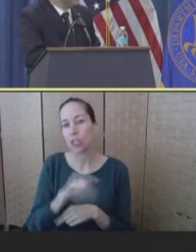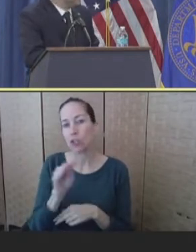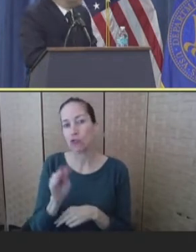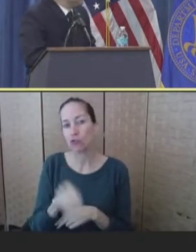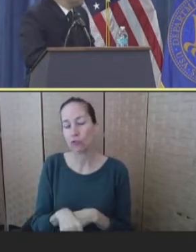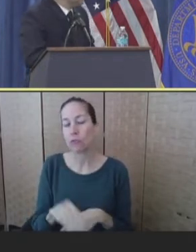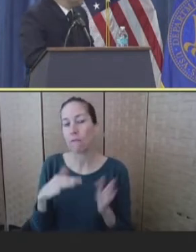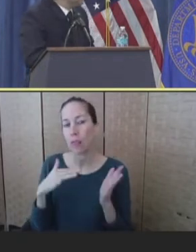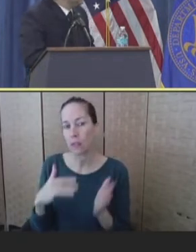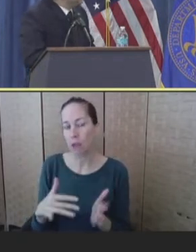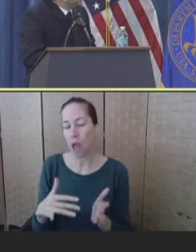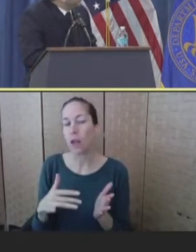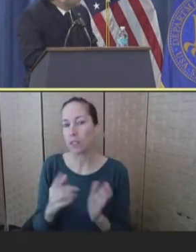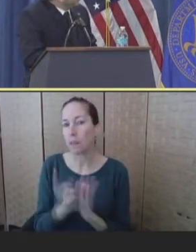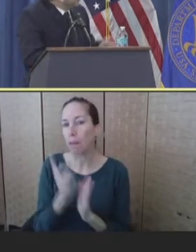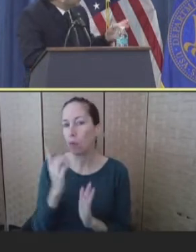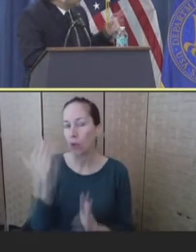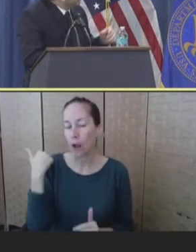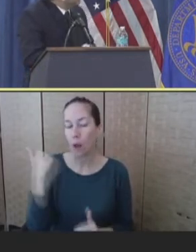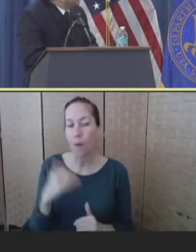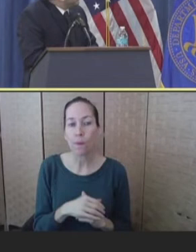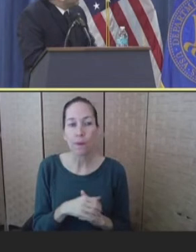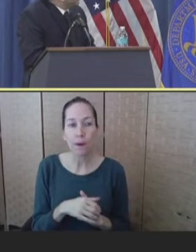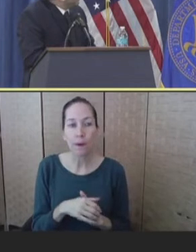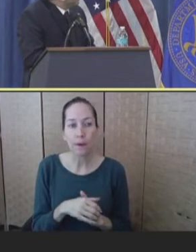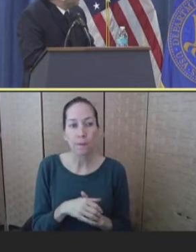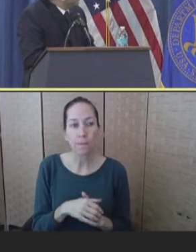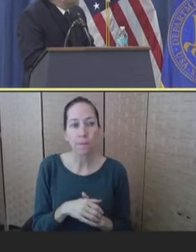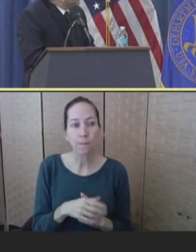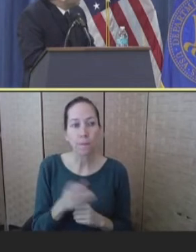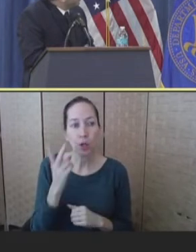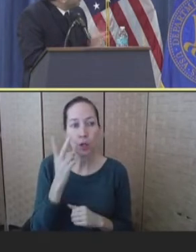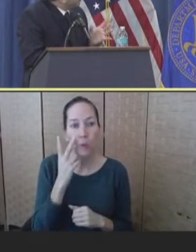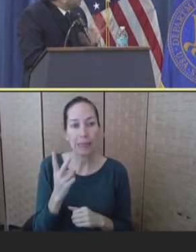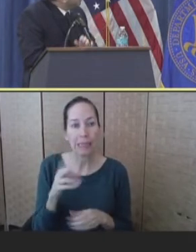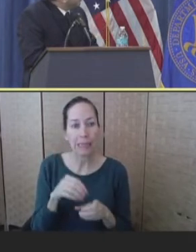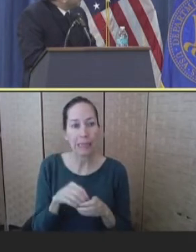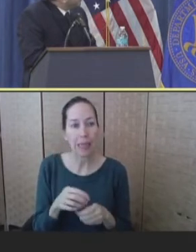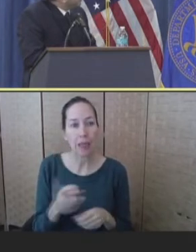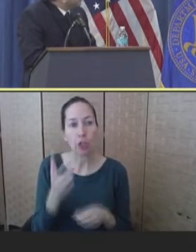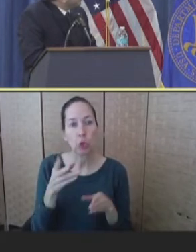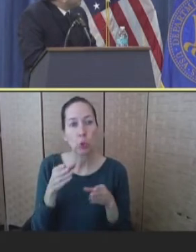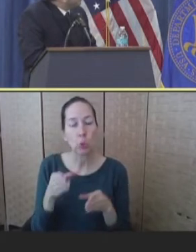So, you can see in the two-way frequency table that there's about a 35,000 difference in